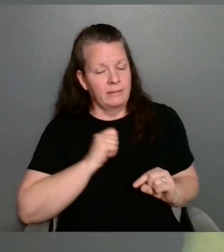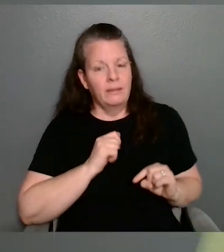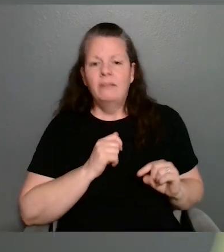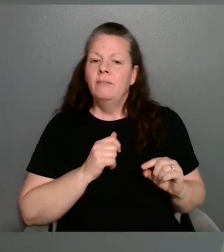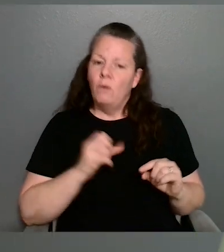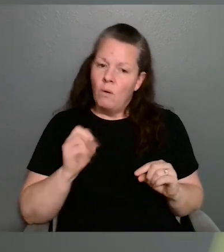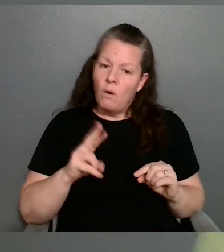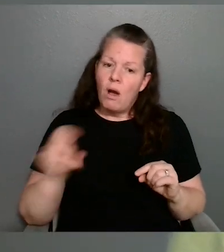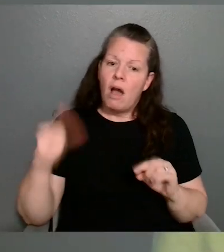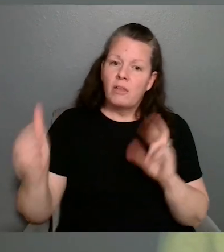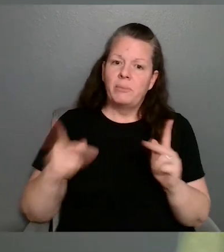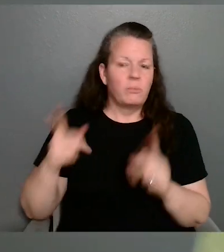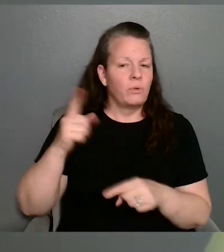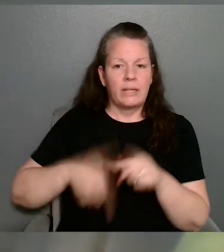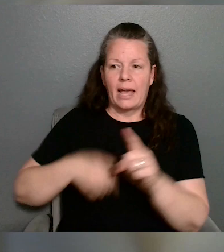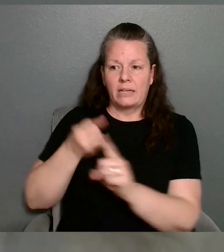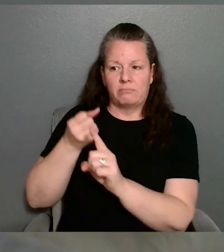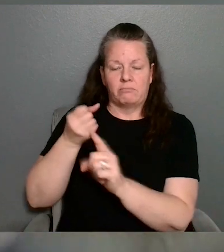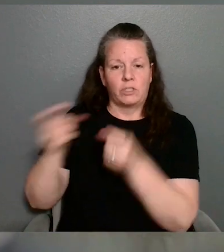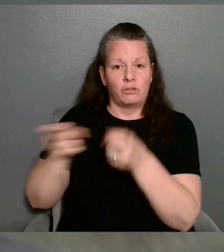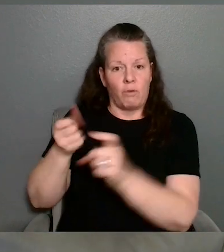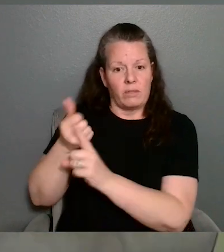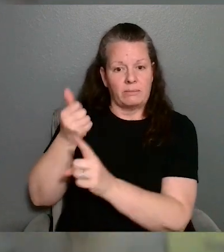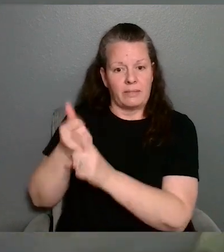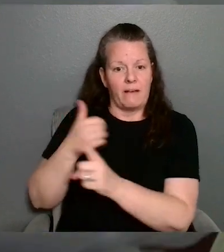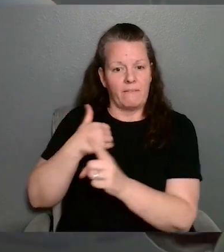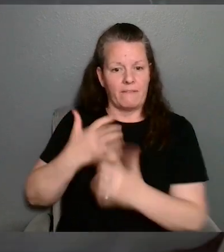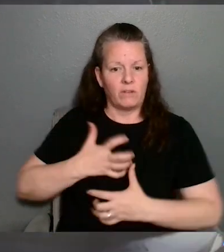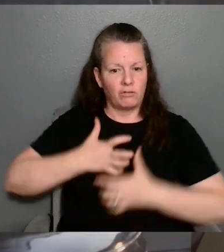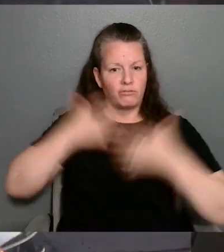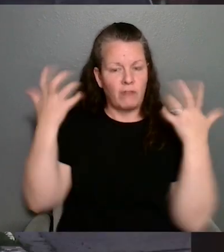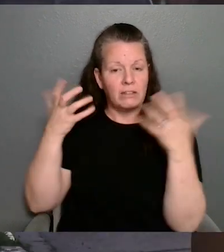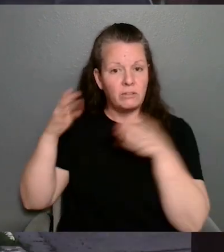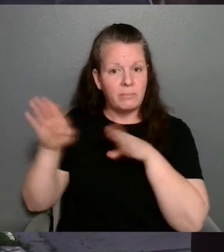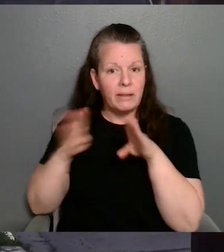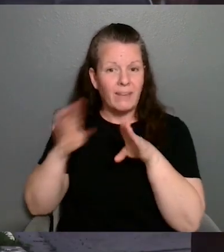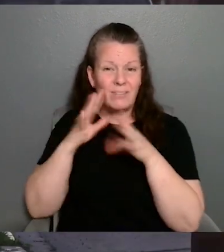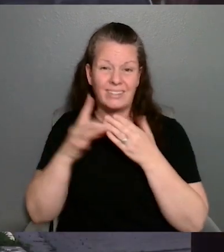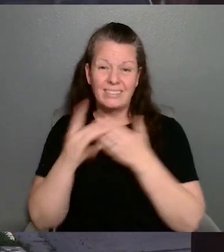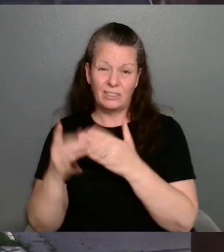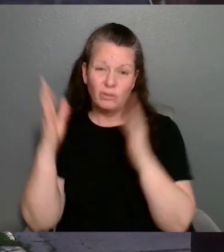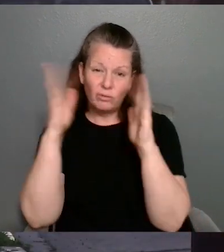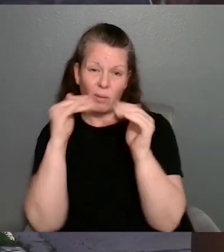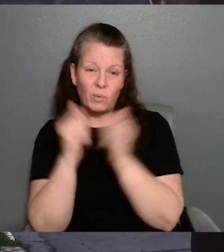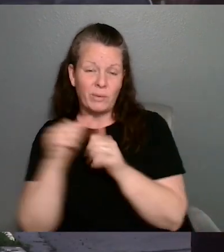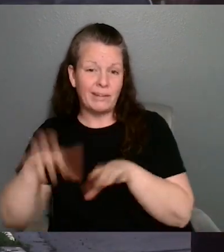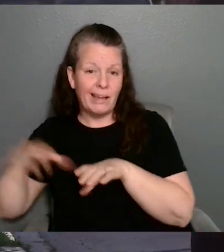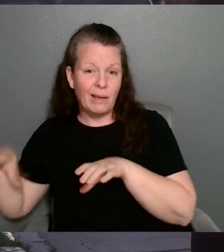have difficulty with self-control and managing aggressive behavior, which then leads to troubles with neighbors or landlords.